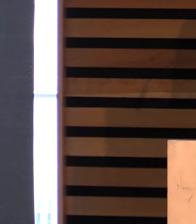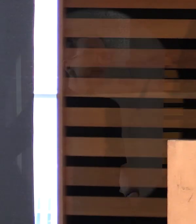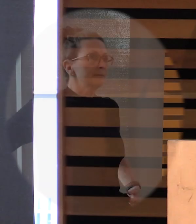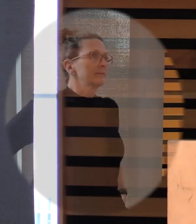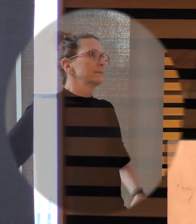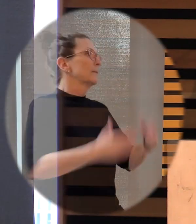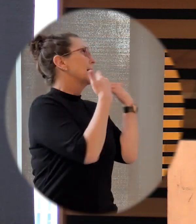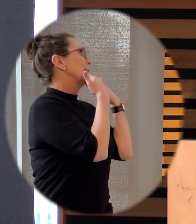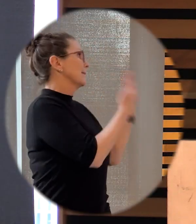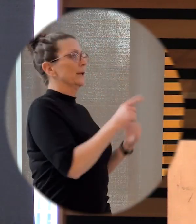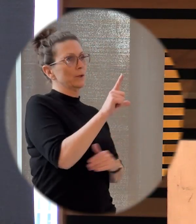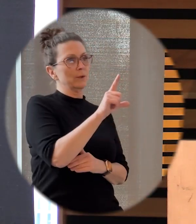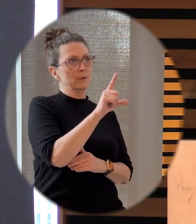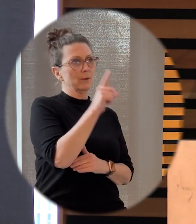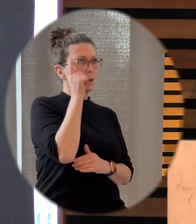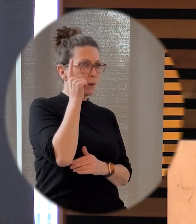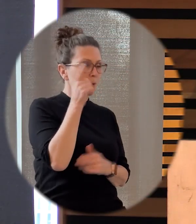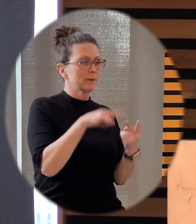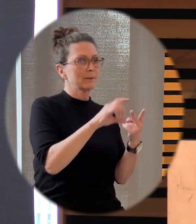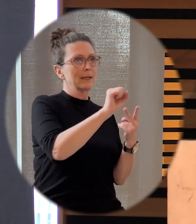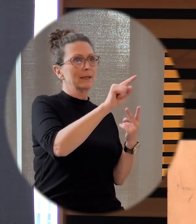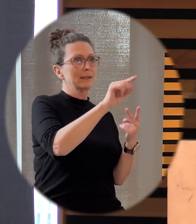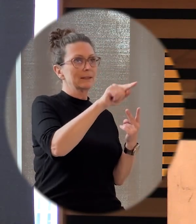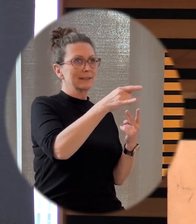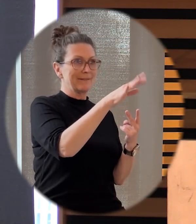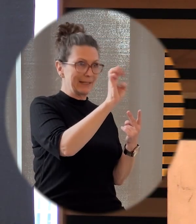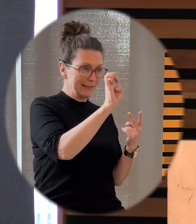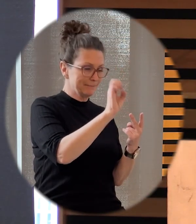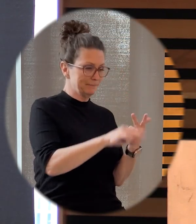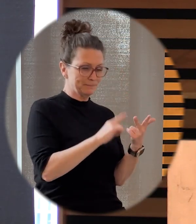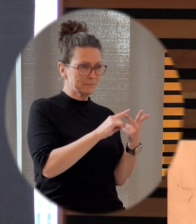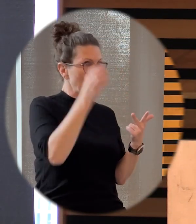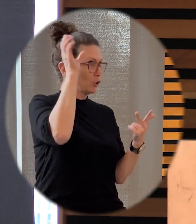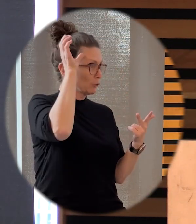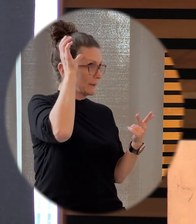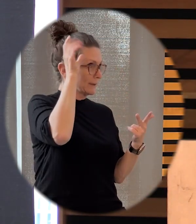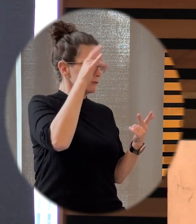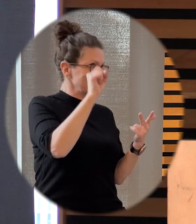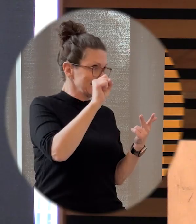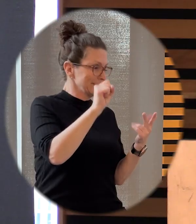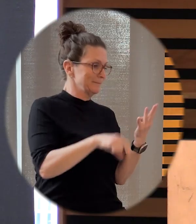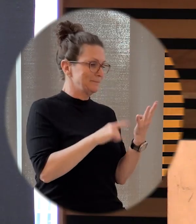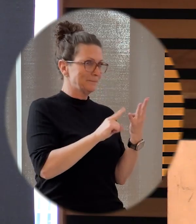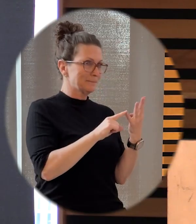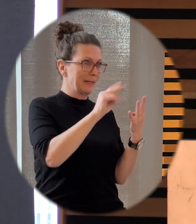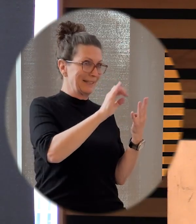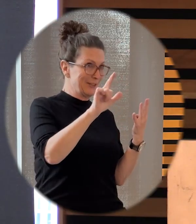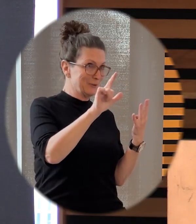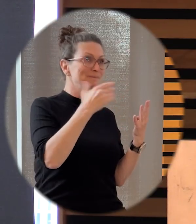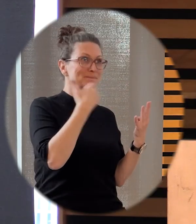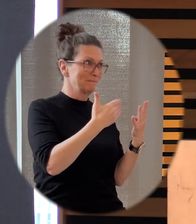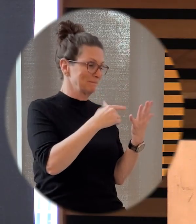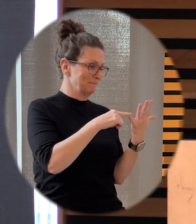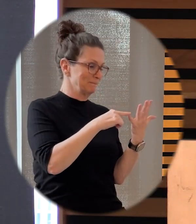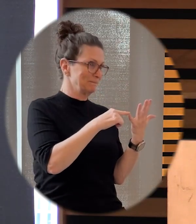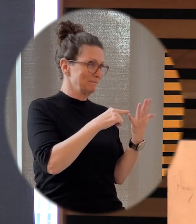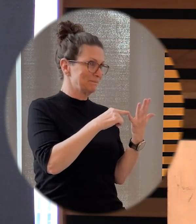Thank you, Lorin MacDonald, Stephanie Cadieux, Chris Dodd, Neil Belanger,